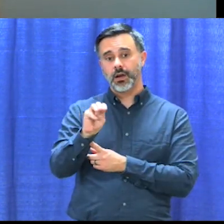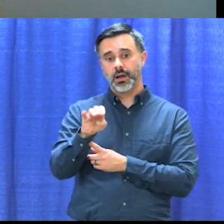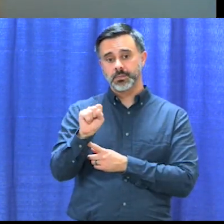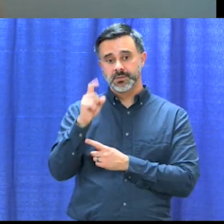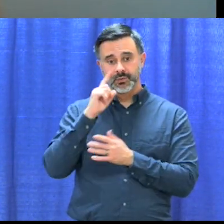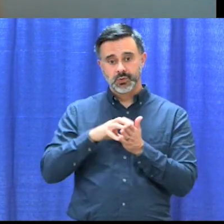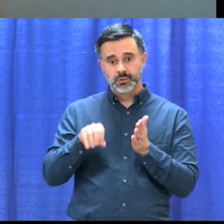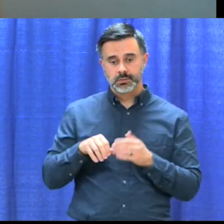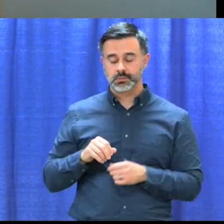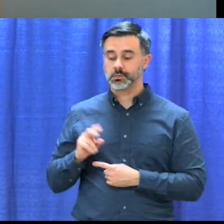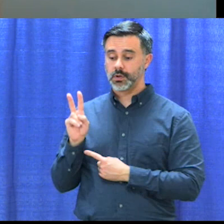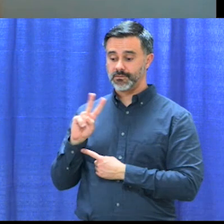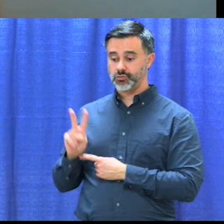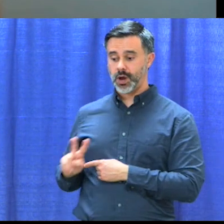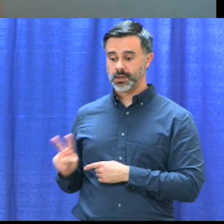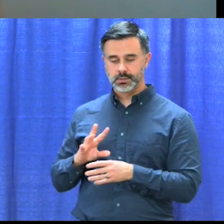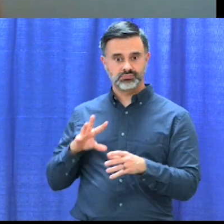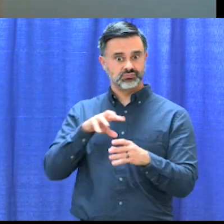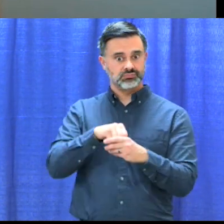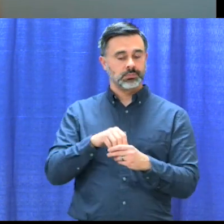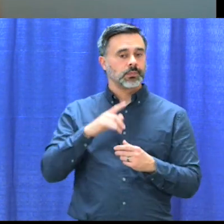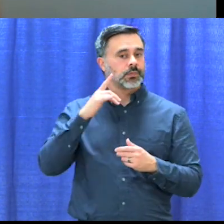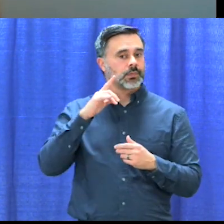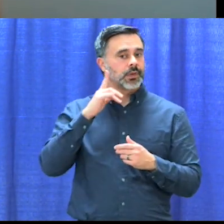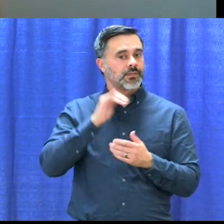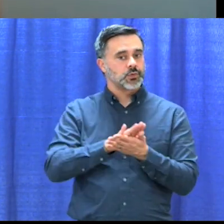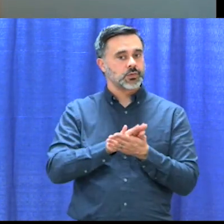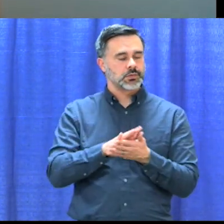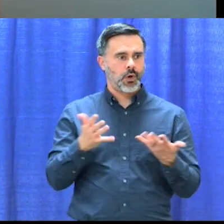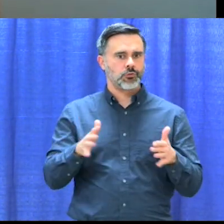While Verizon's contributions to California's schools are already extensive, we're pleased